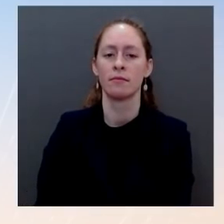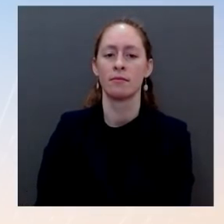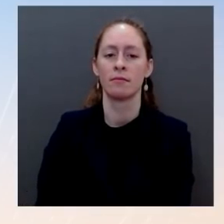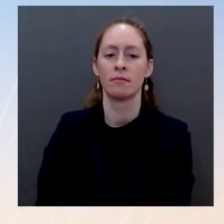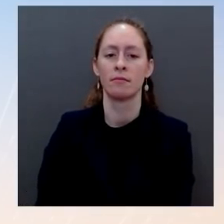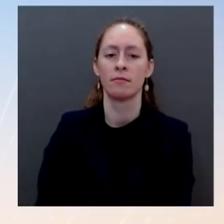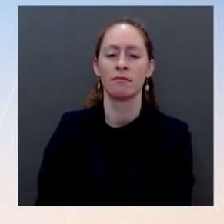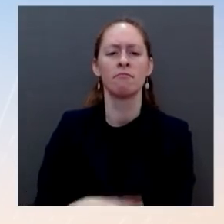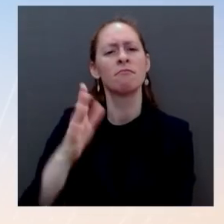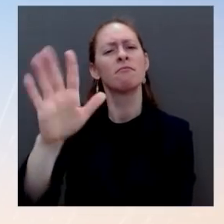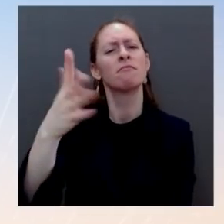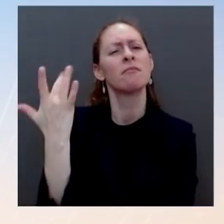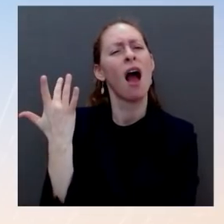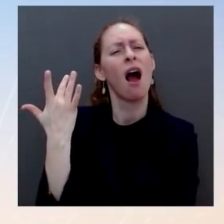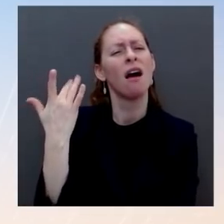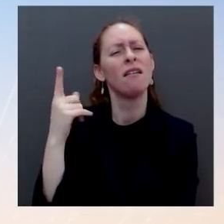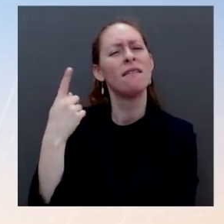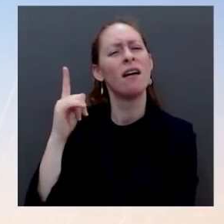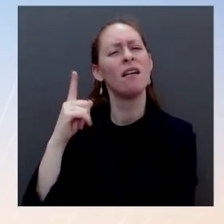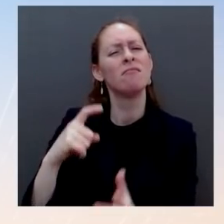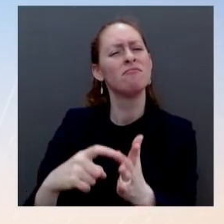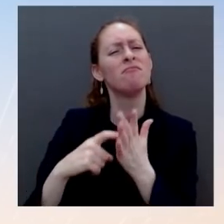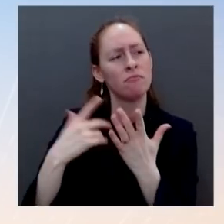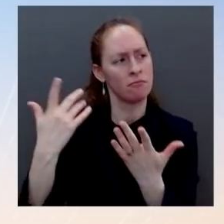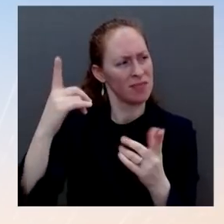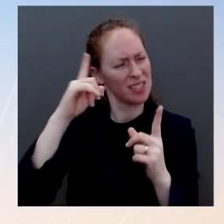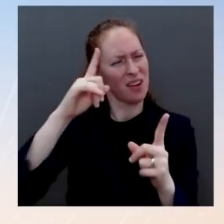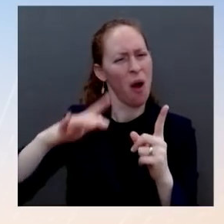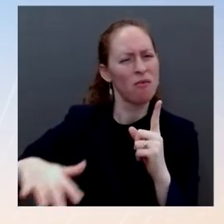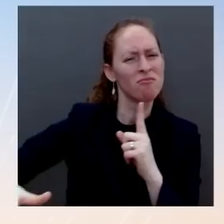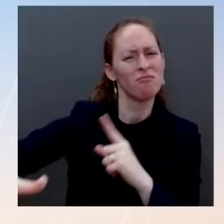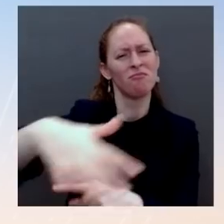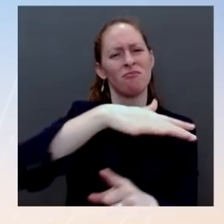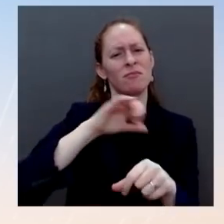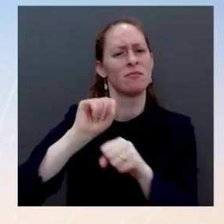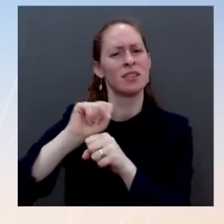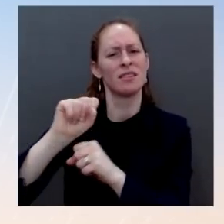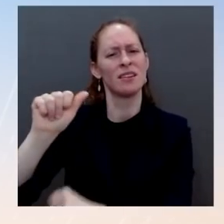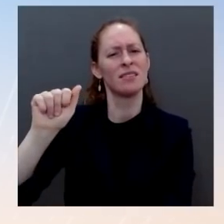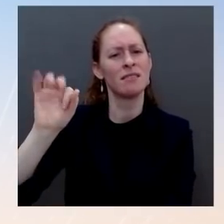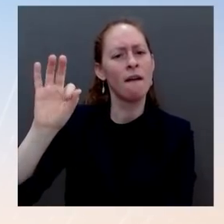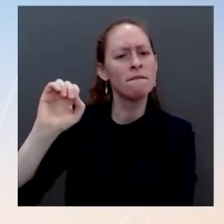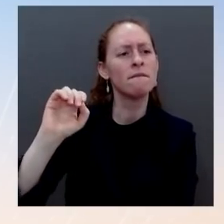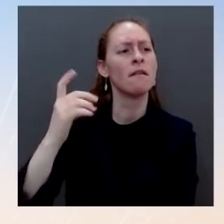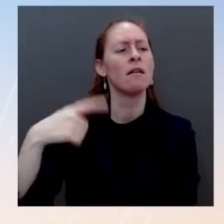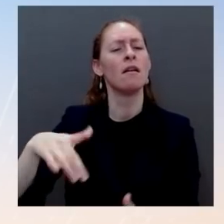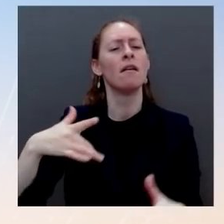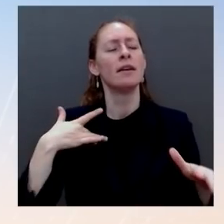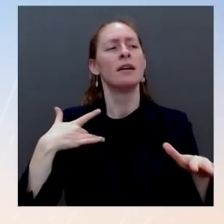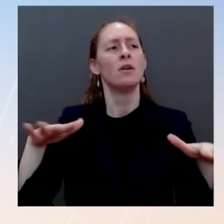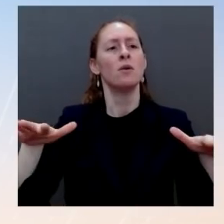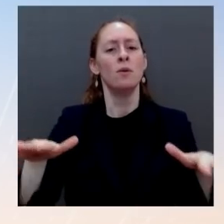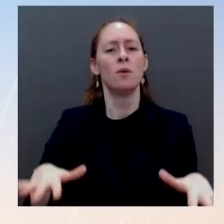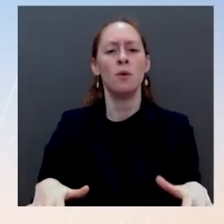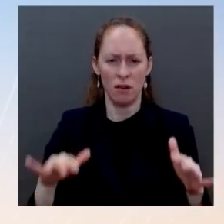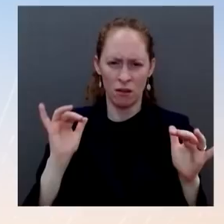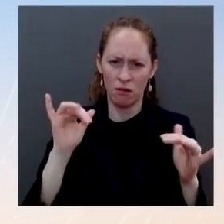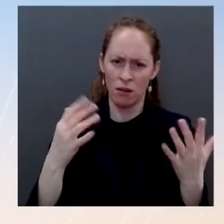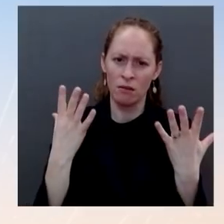And that -- to them, to companies across the country, to the United States military even -- is a priority in order to keep --